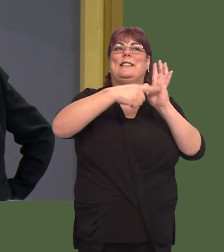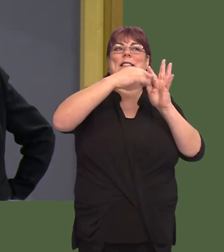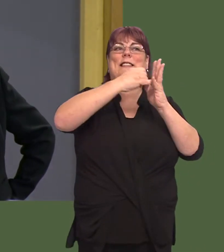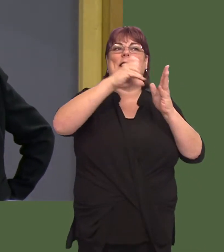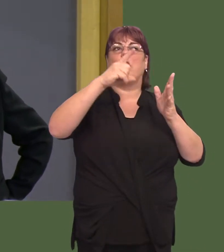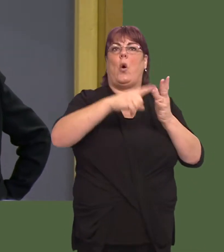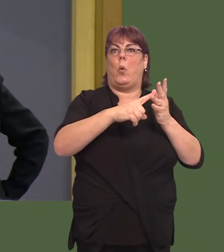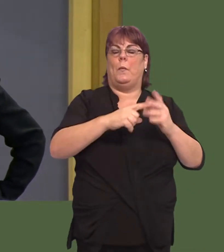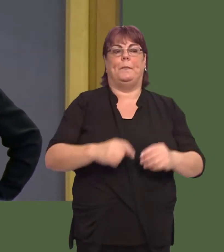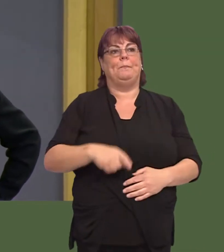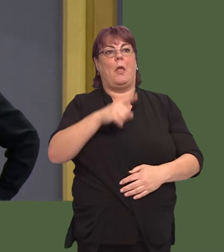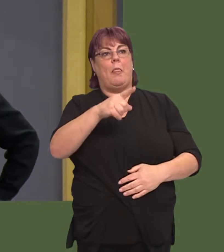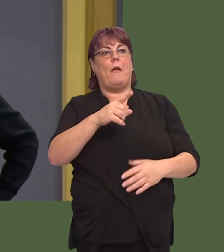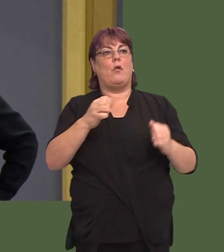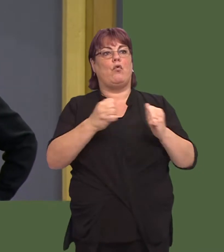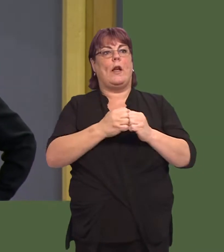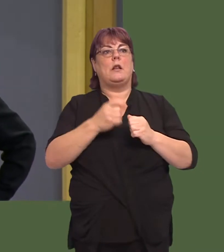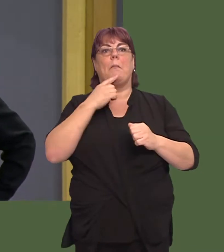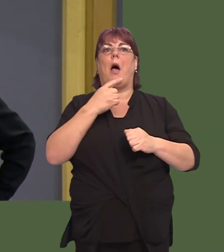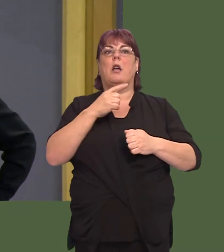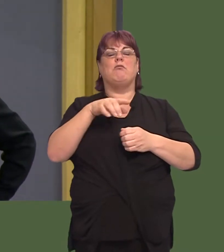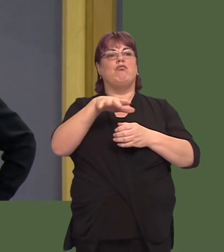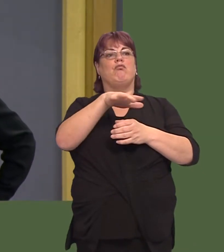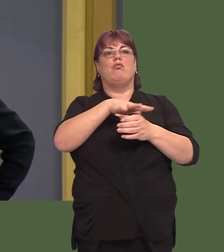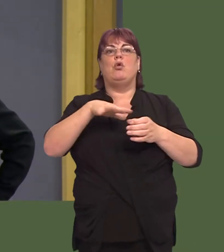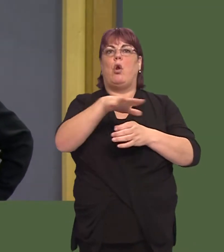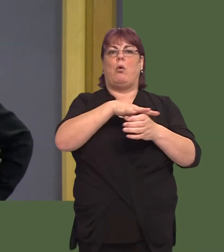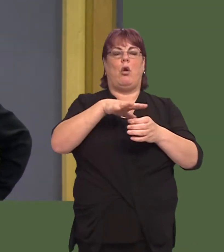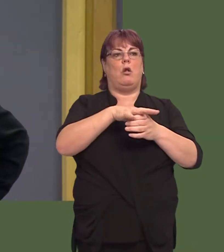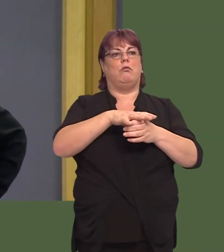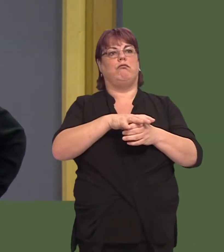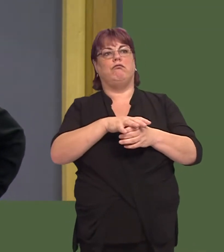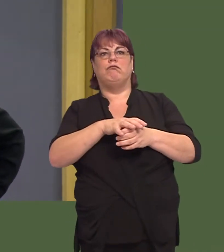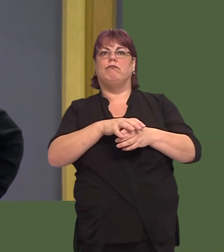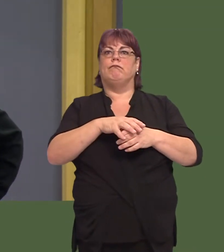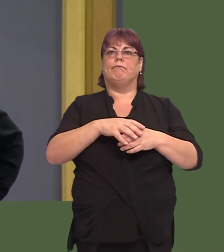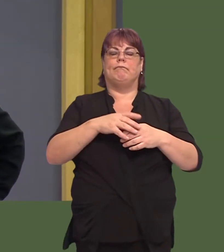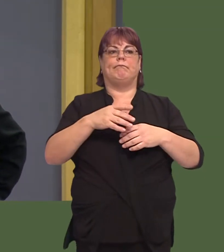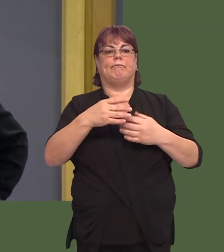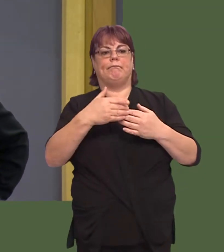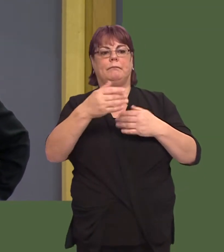to buy seasonable veg from UK growers, as well as putting more vegetables in their meal deals.